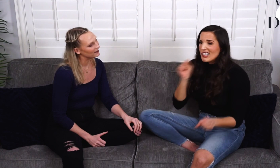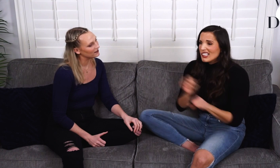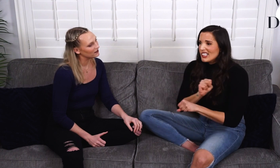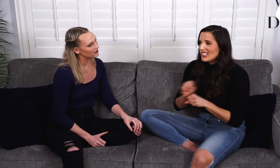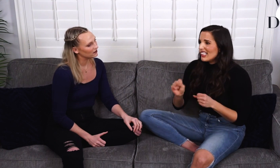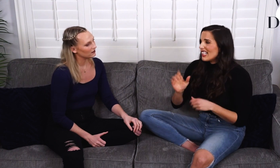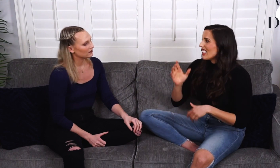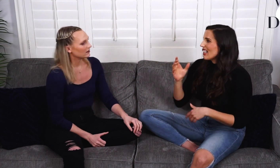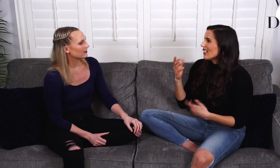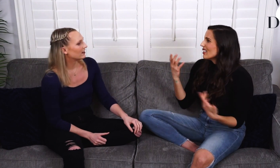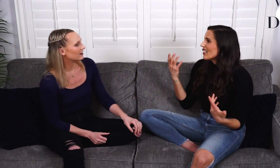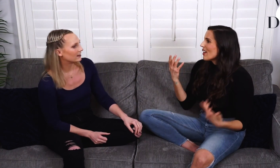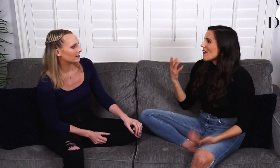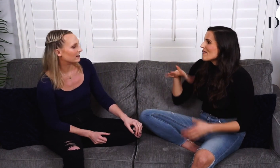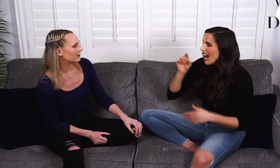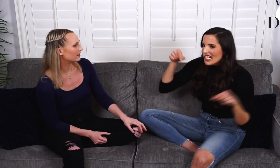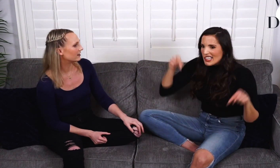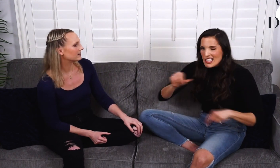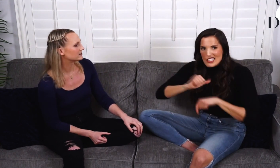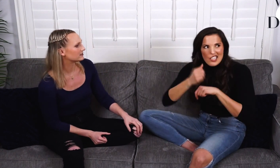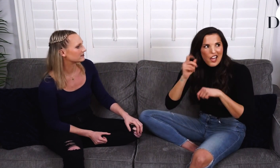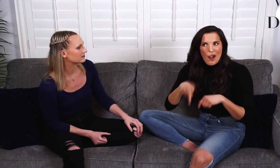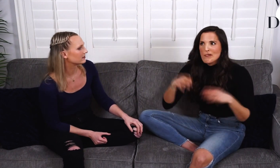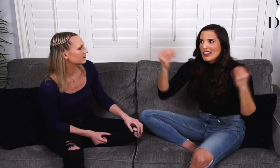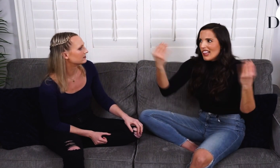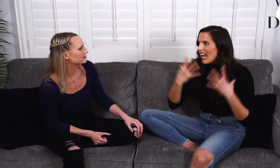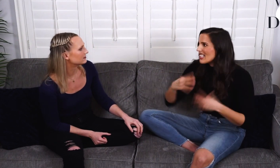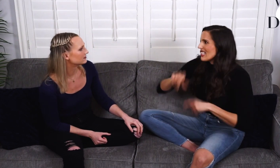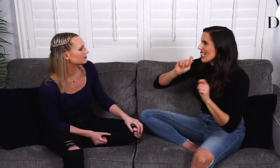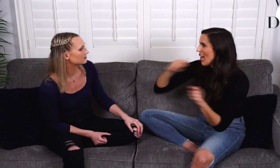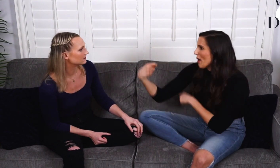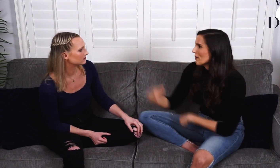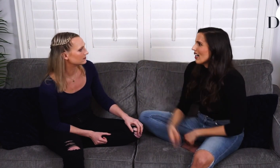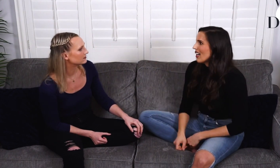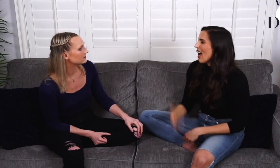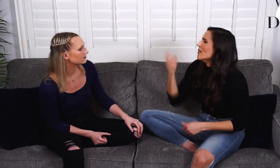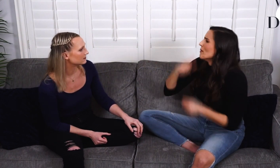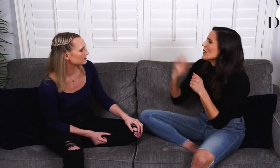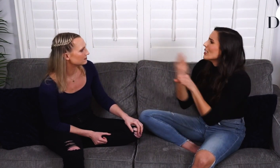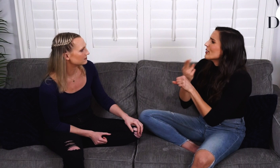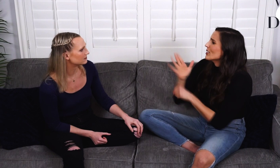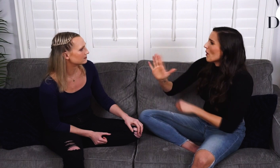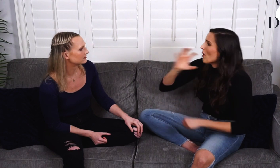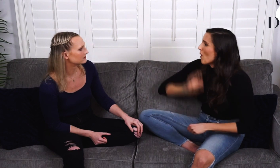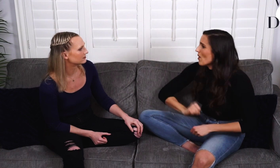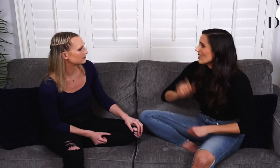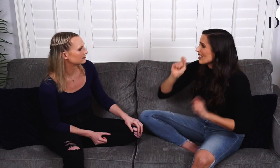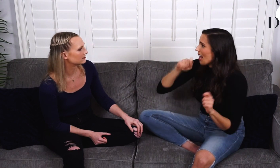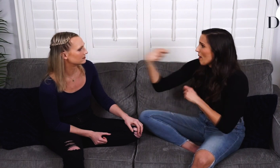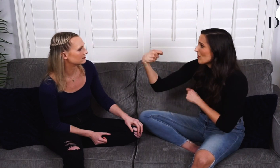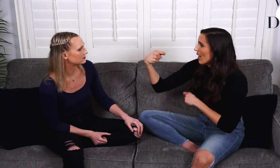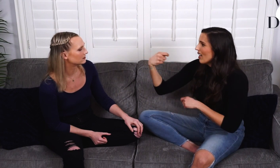Literally finding this setup and the lights and the camera. I remember we used your old camera